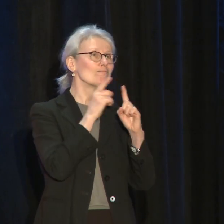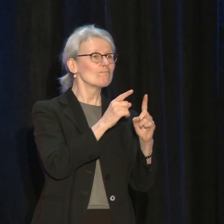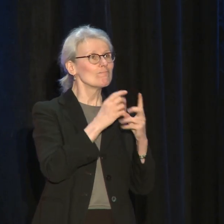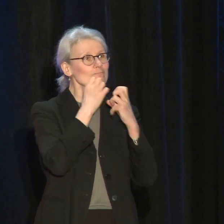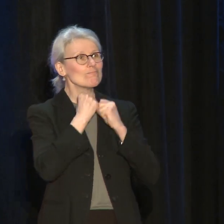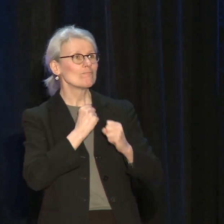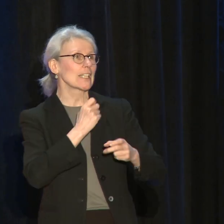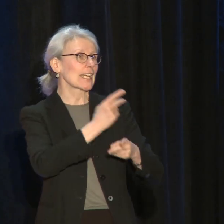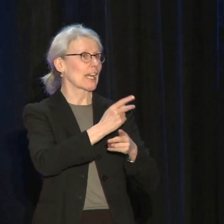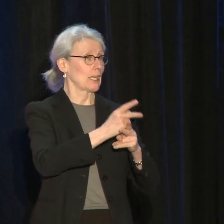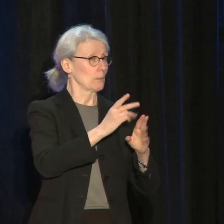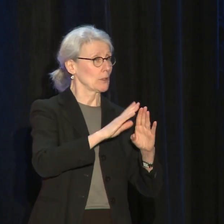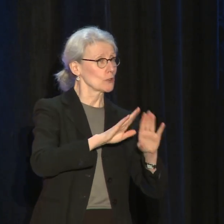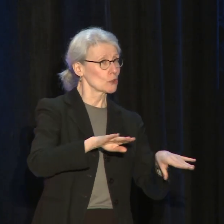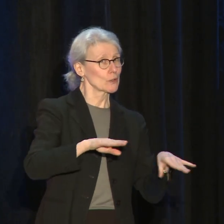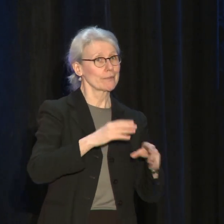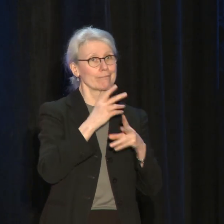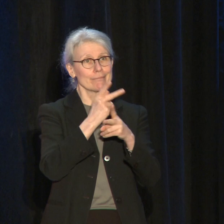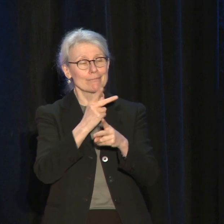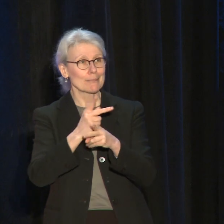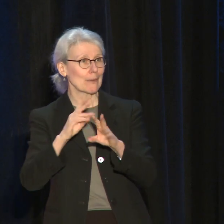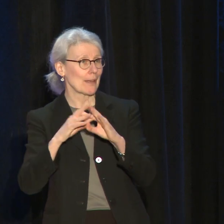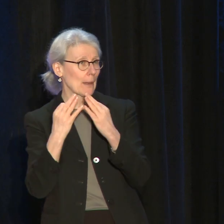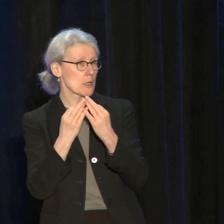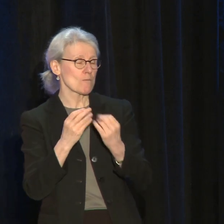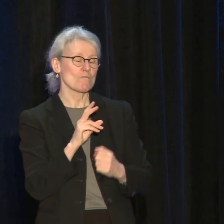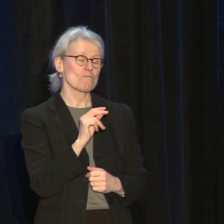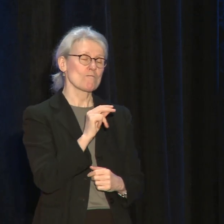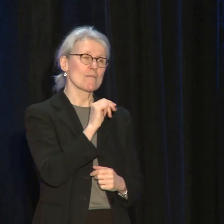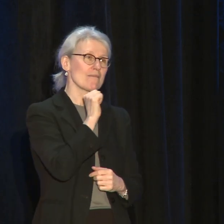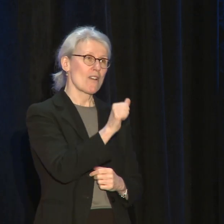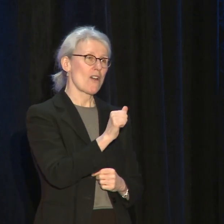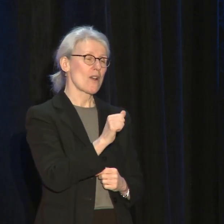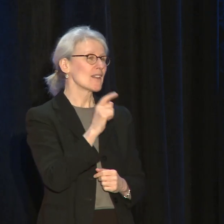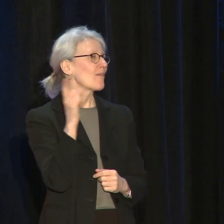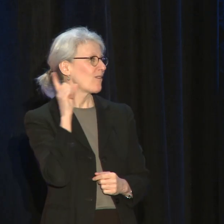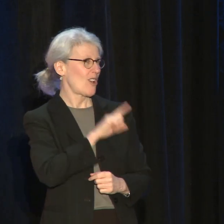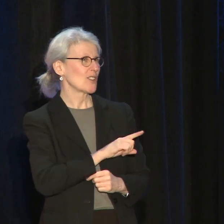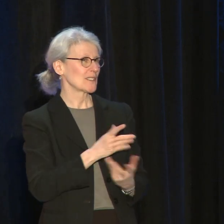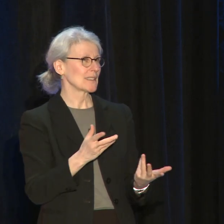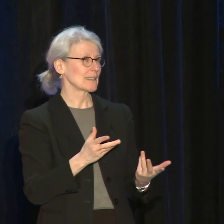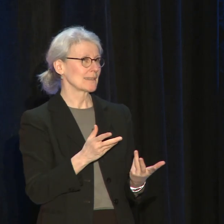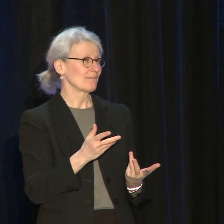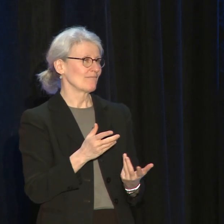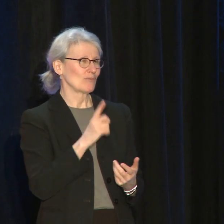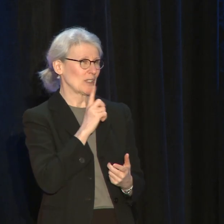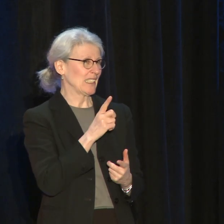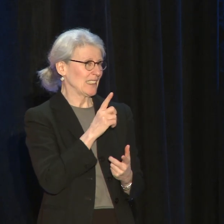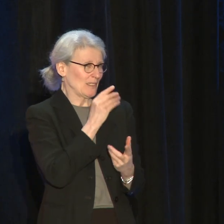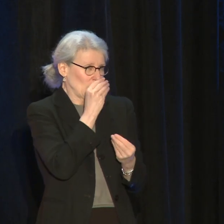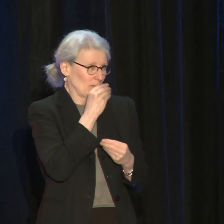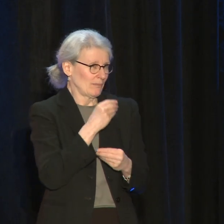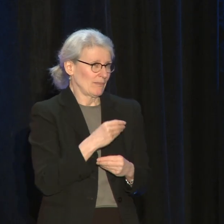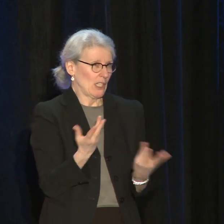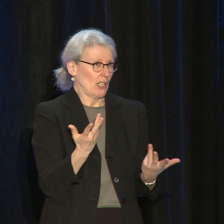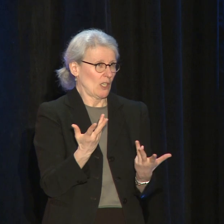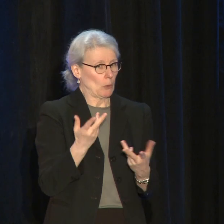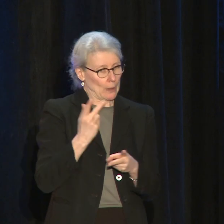a system that truly supports families and keeps children safe, when it does exactly the opposite.